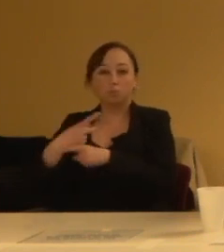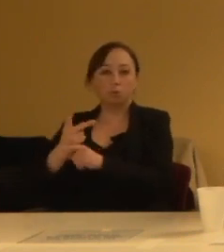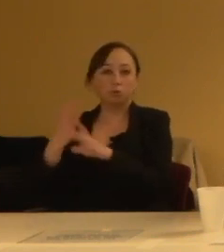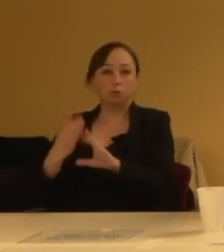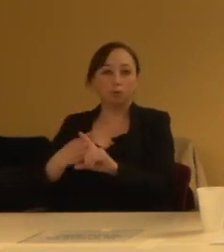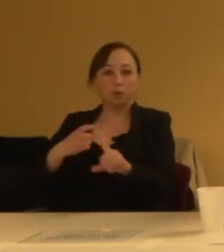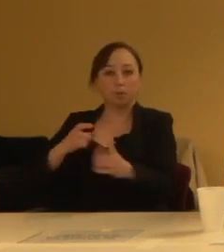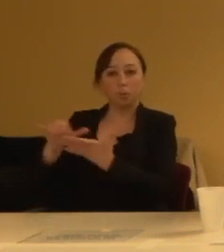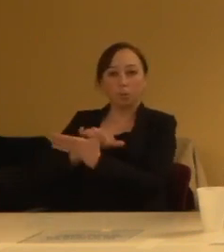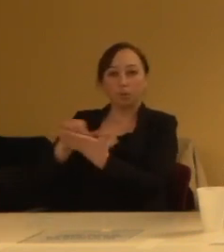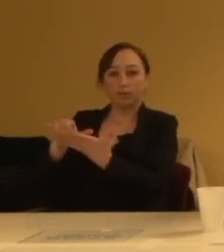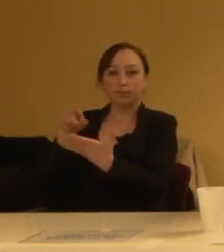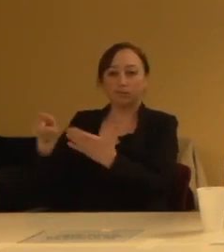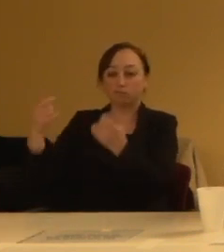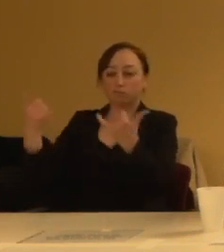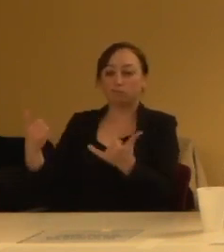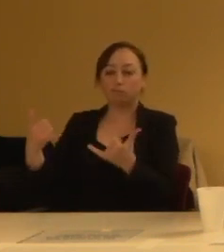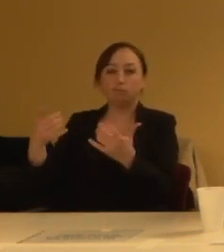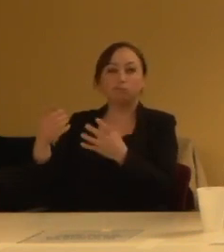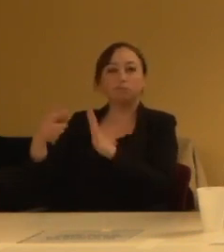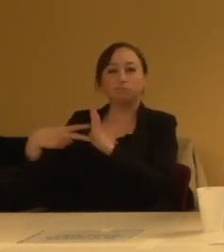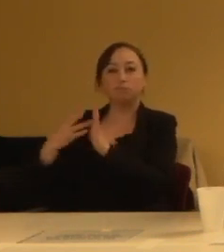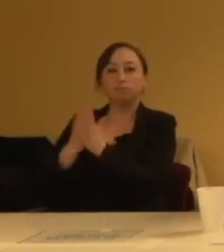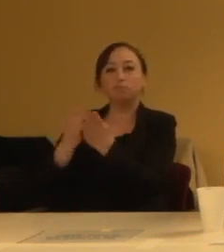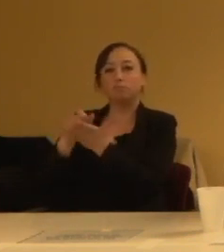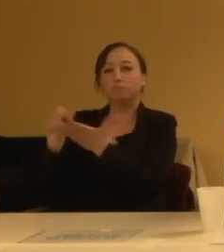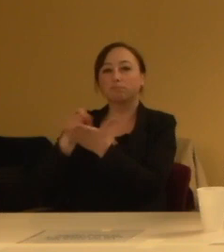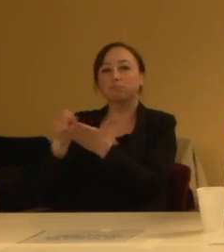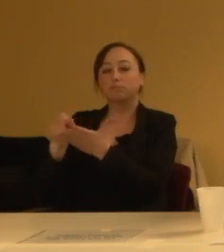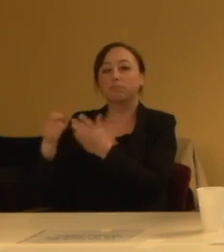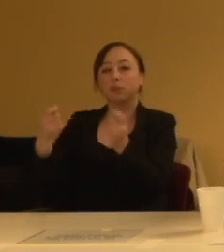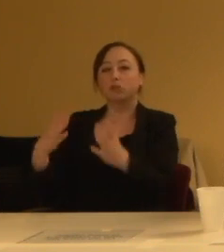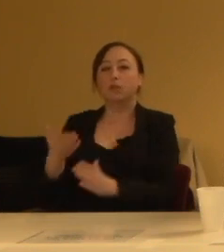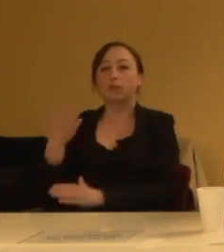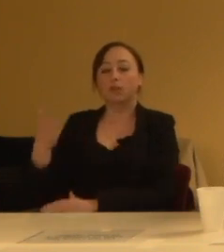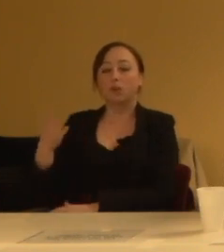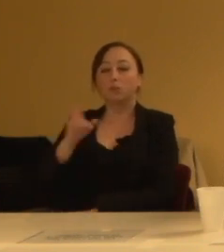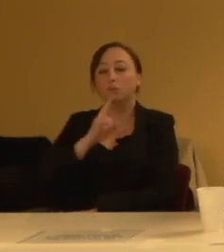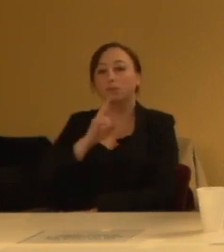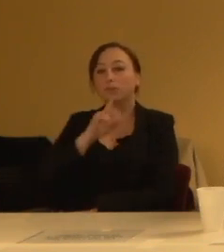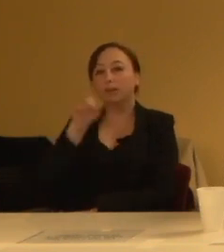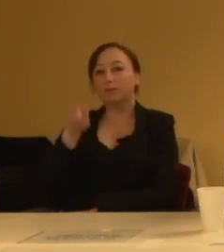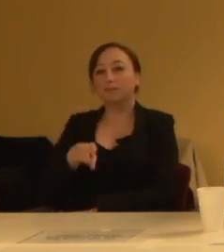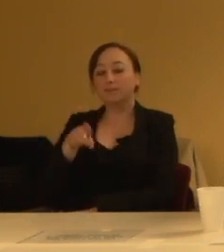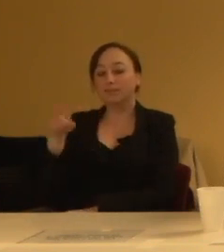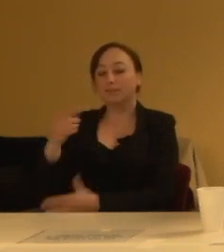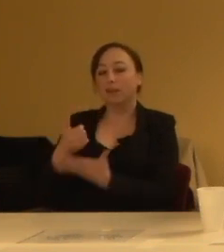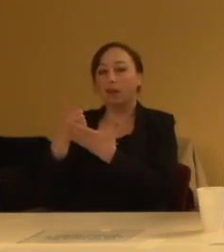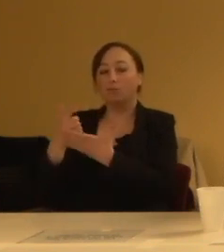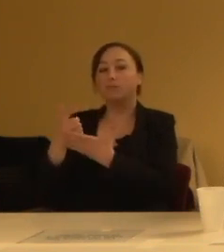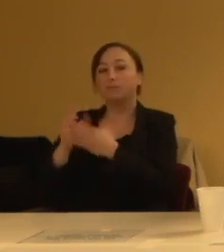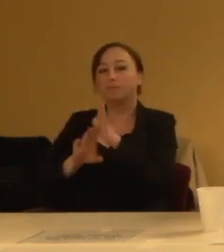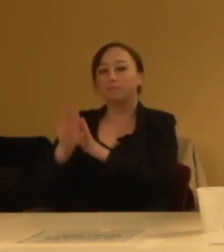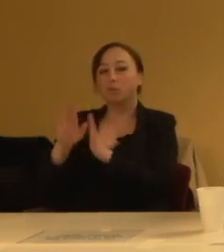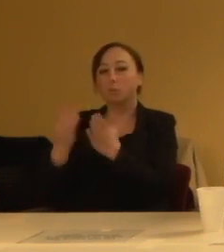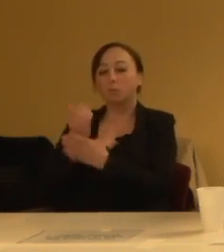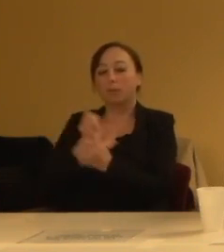He is currently the literary manager at Alley Theater in Houston, where he helps to develop new plays through the annual Alley All New Festival.